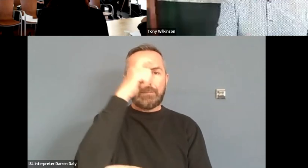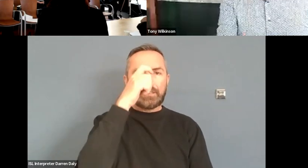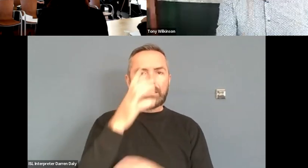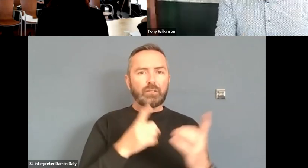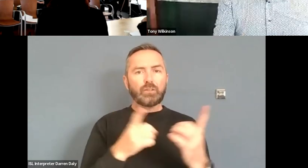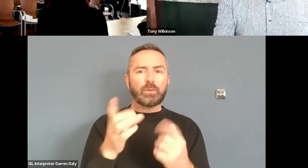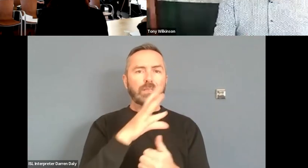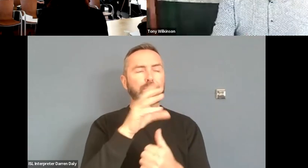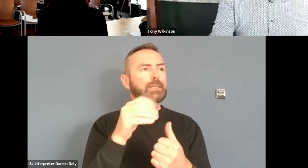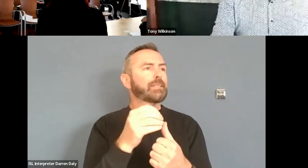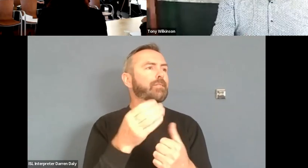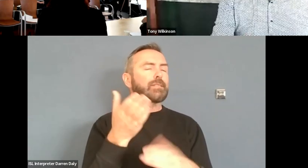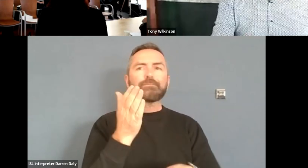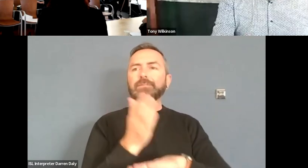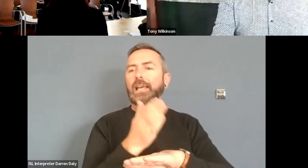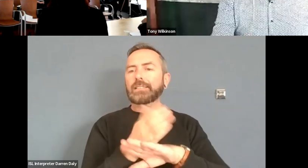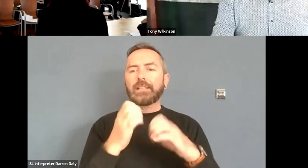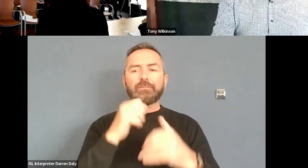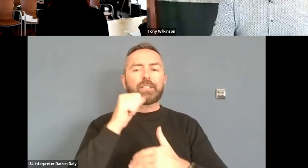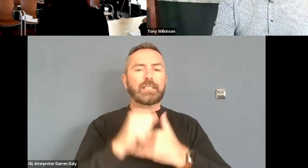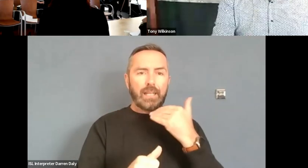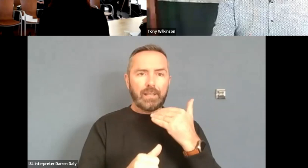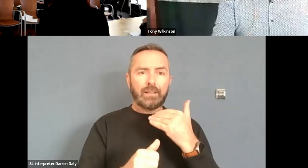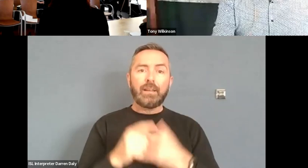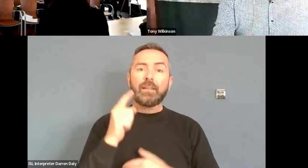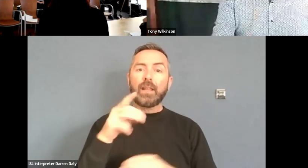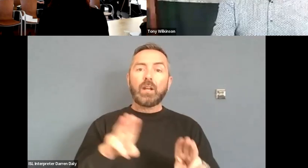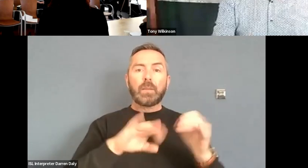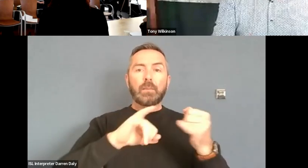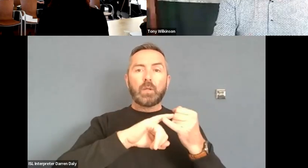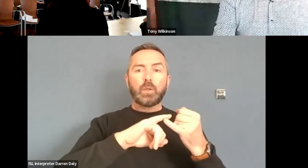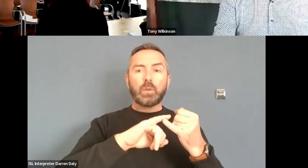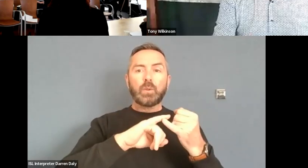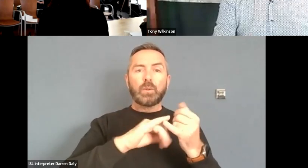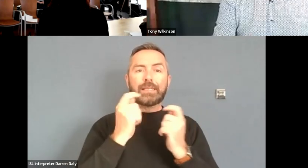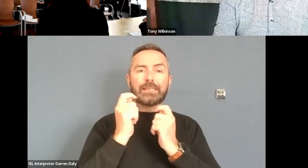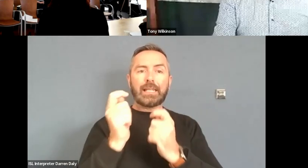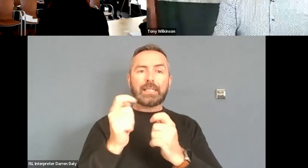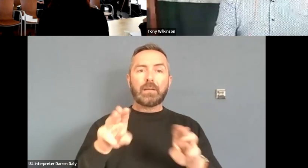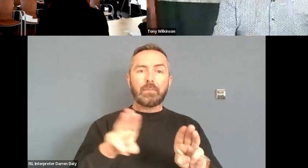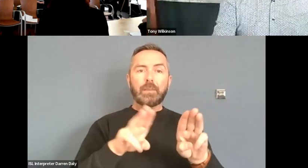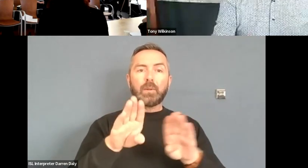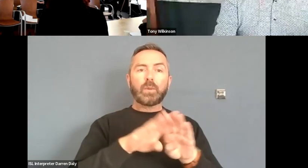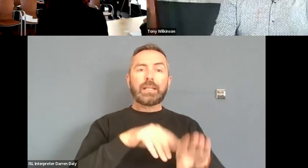everyday activities, they are people who are designated as people with a disability